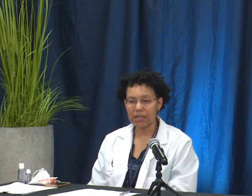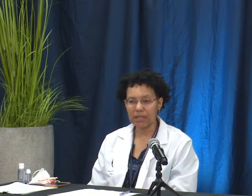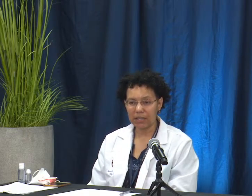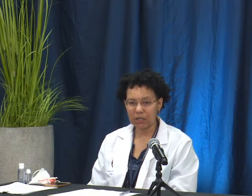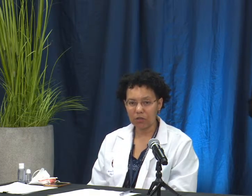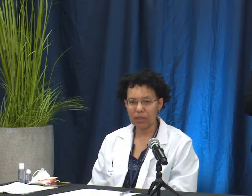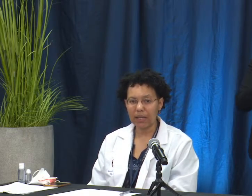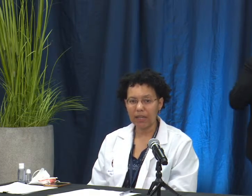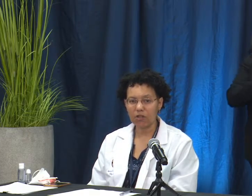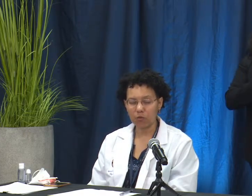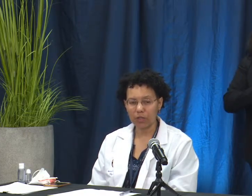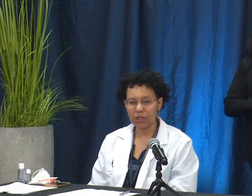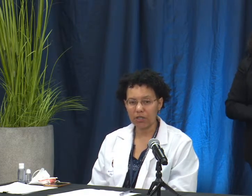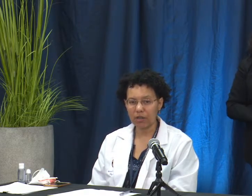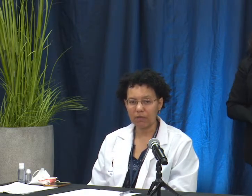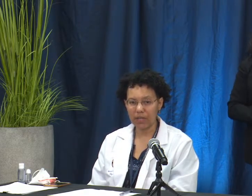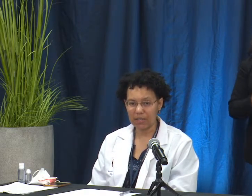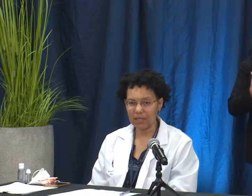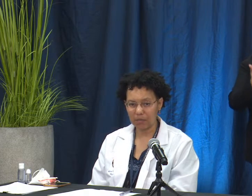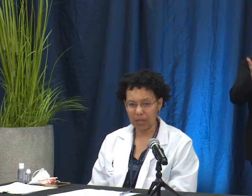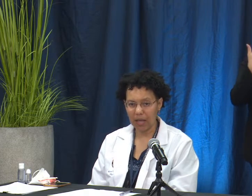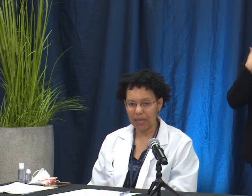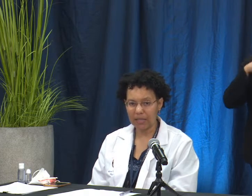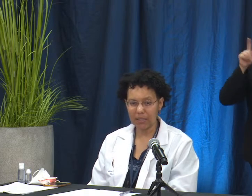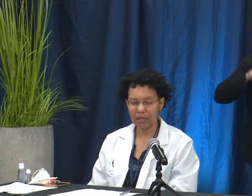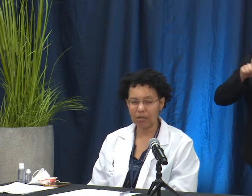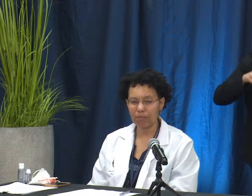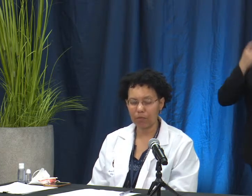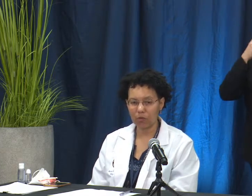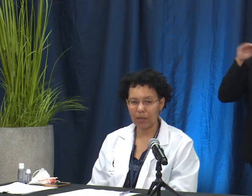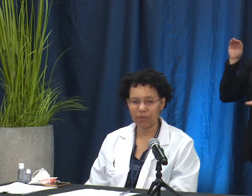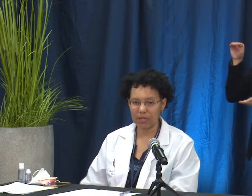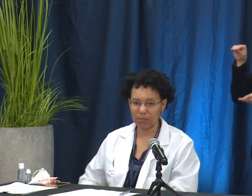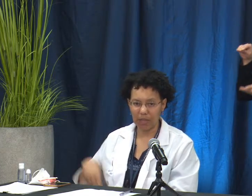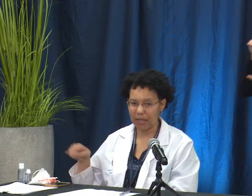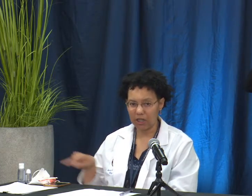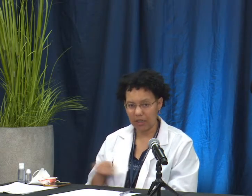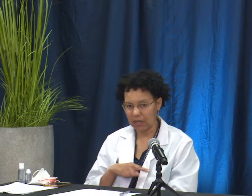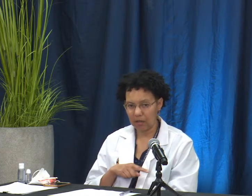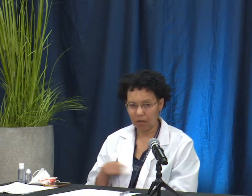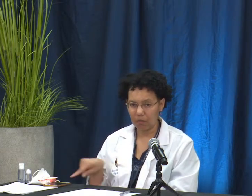still a shortage of testing supplies throughout the supply chain all the way